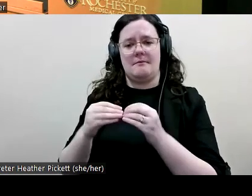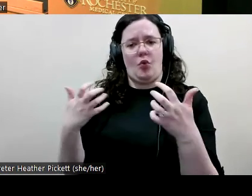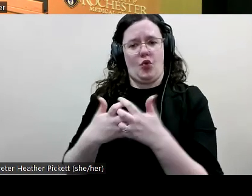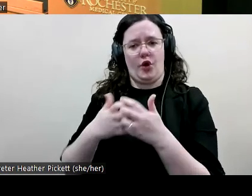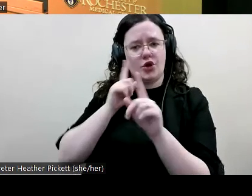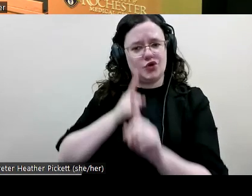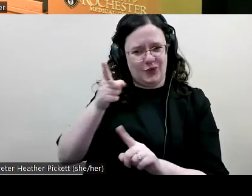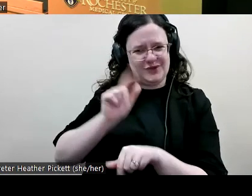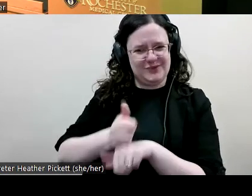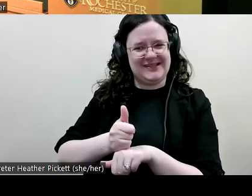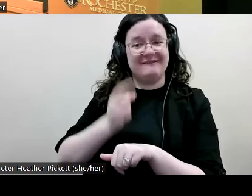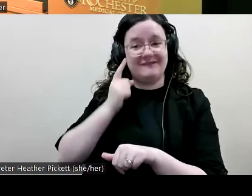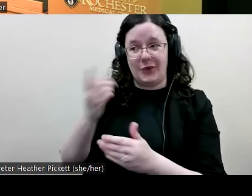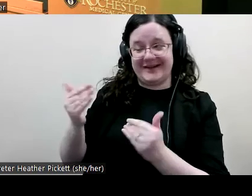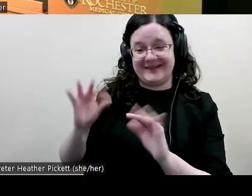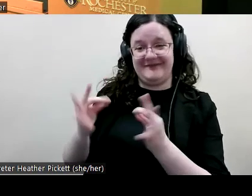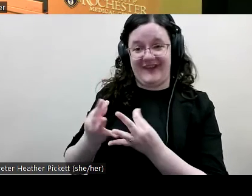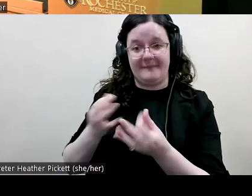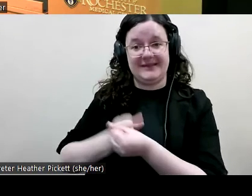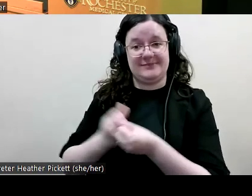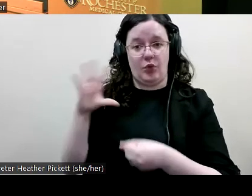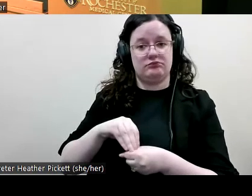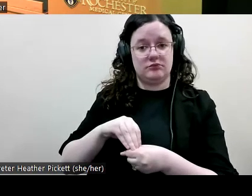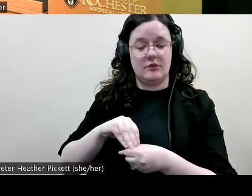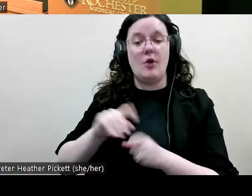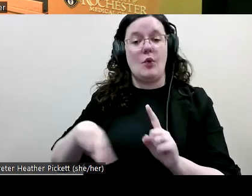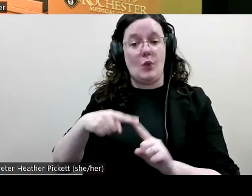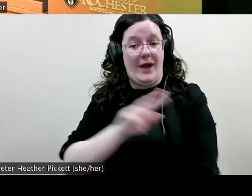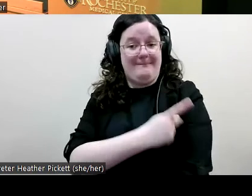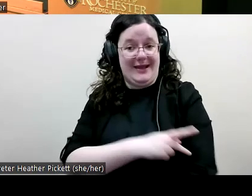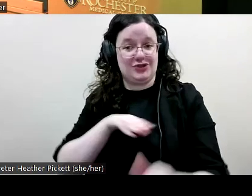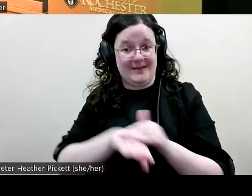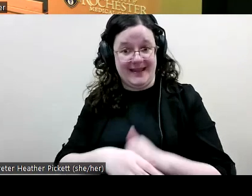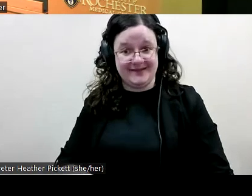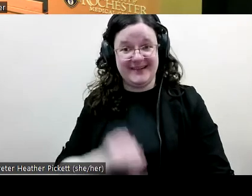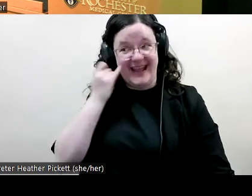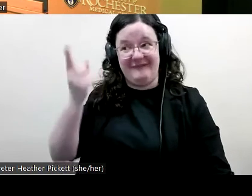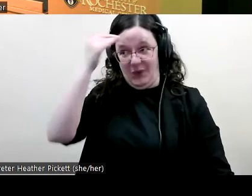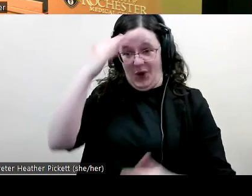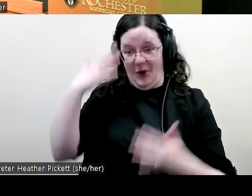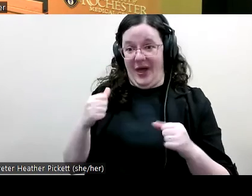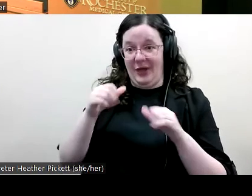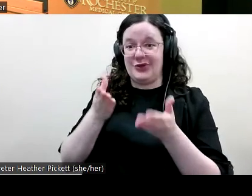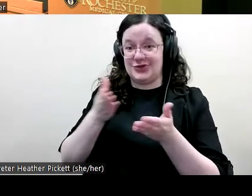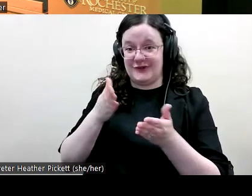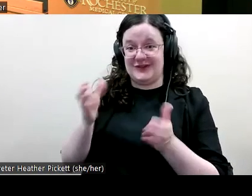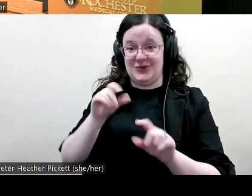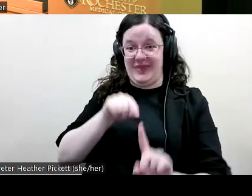while patients are admitted um if so what is that Health Service and what are they doing differently